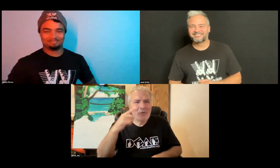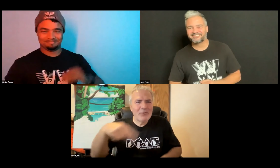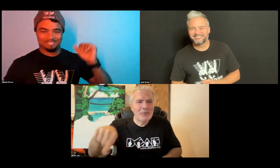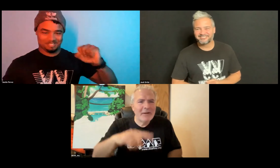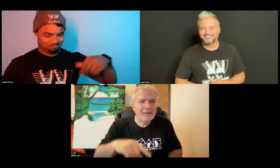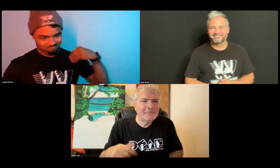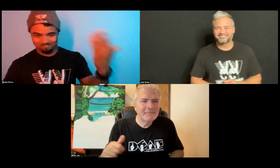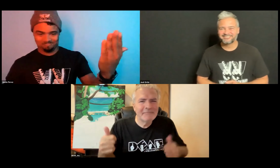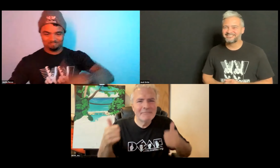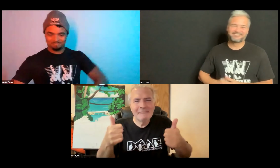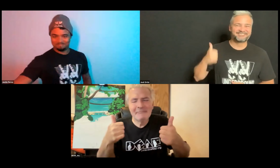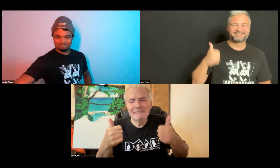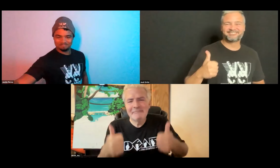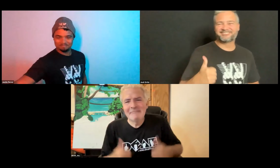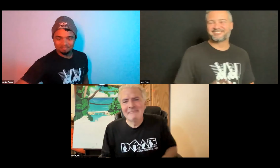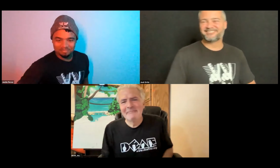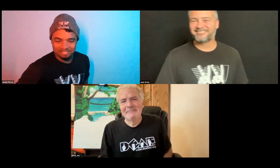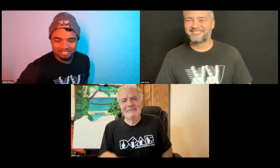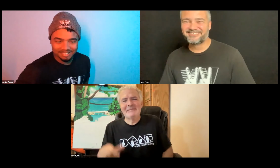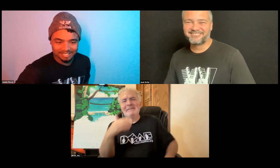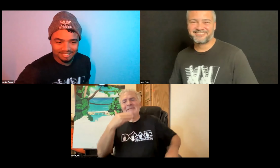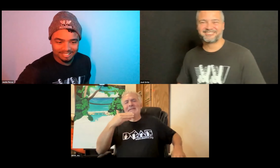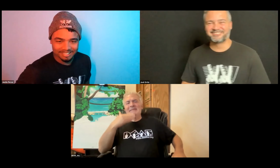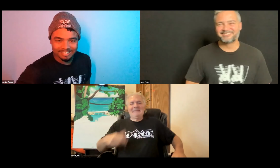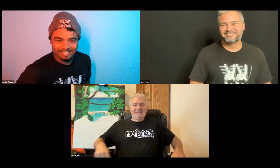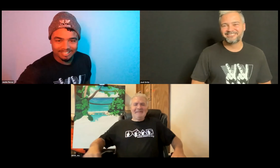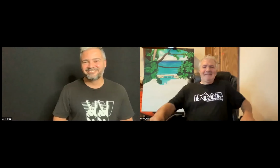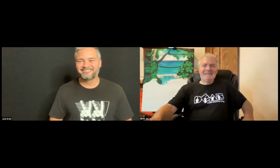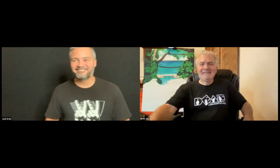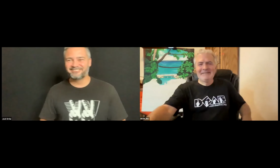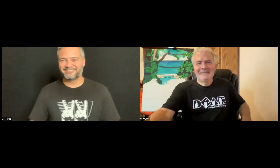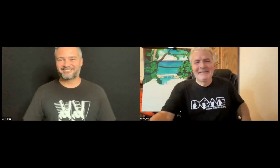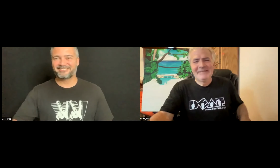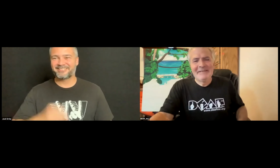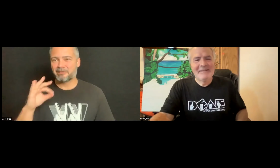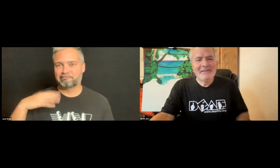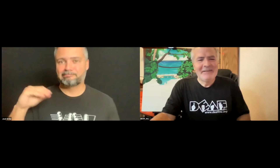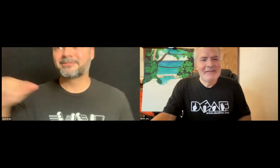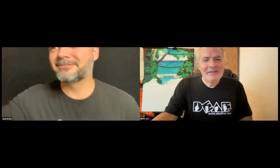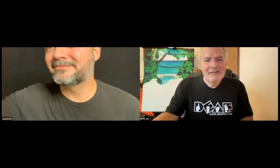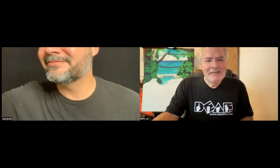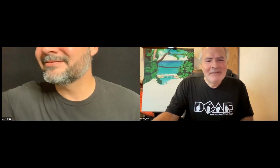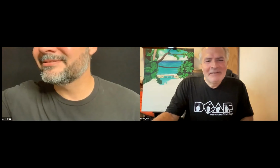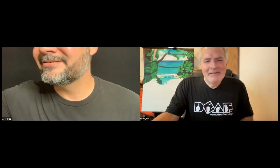Oh, my gosh! Exciting times are in the future. Thank you for that. I appreciate that.